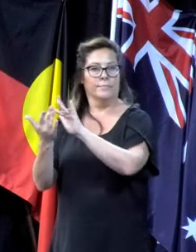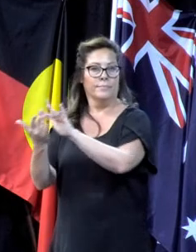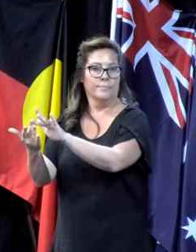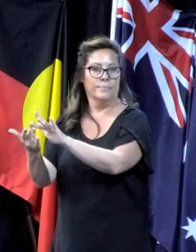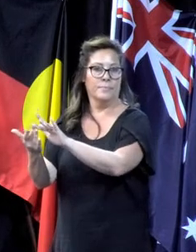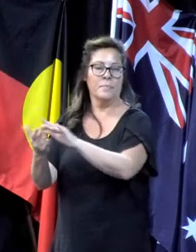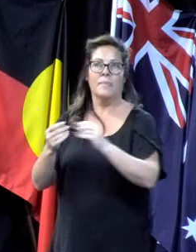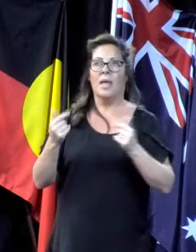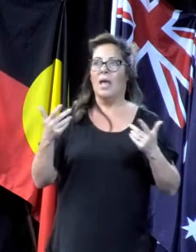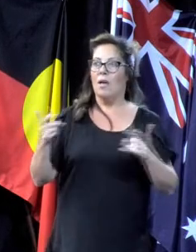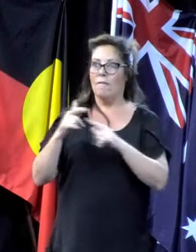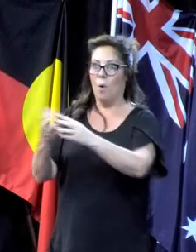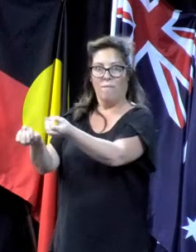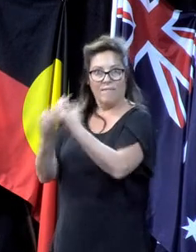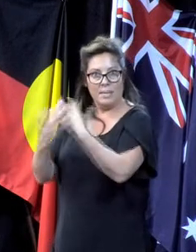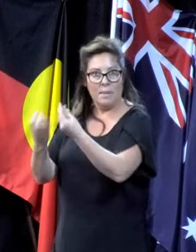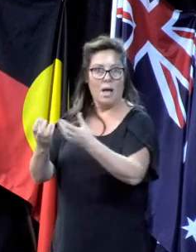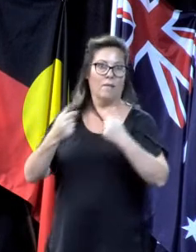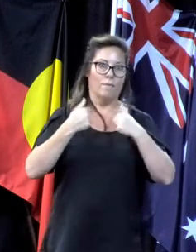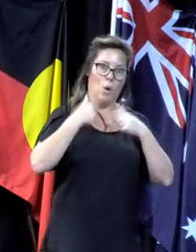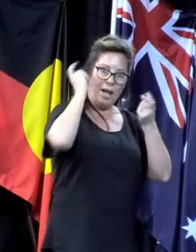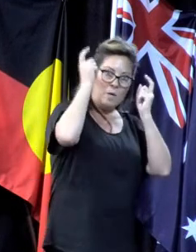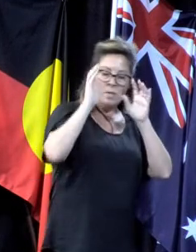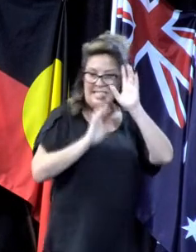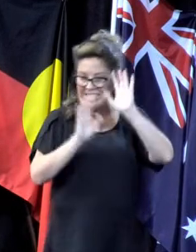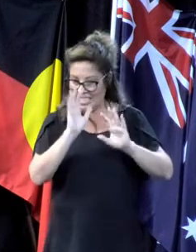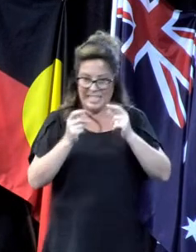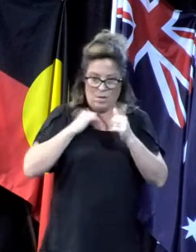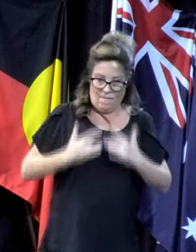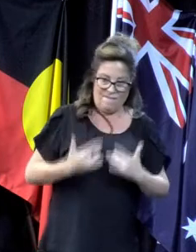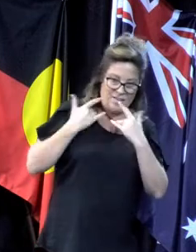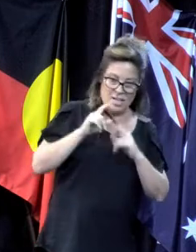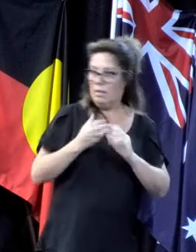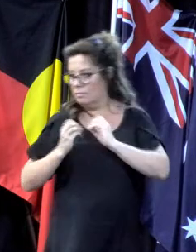But that’s how we all get to know the students at our school. It’s... It’s really important. DR MELLIFONT: OK.